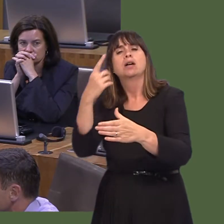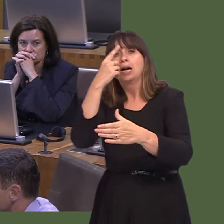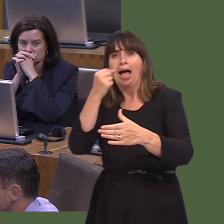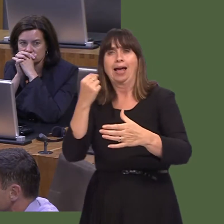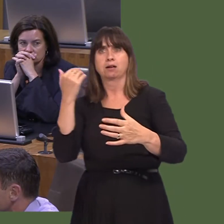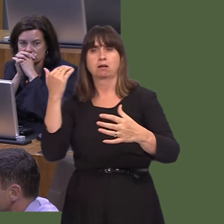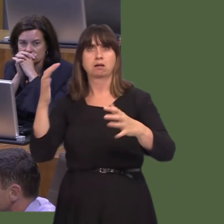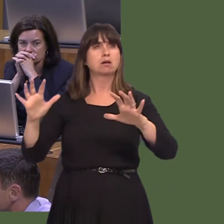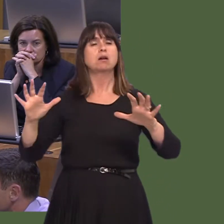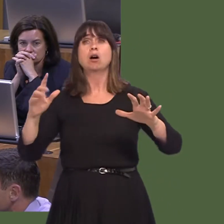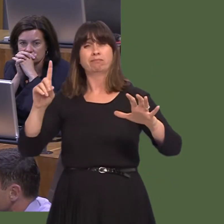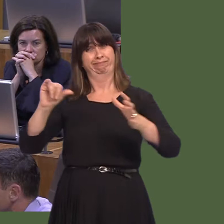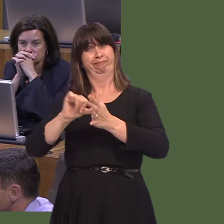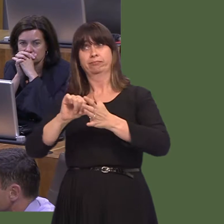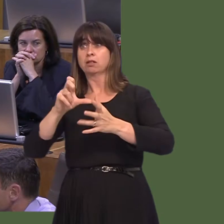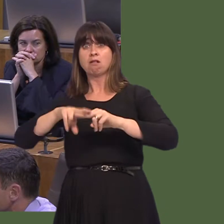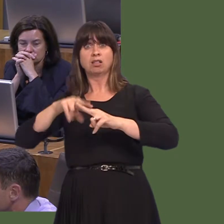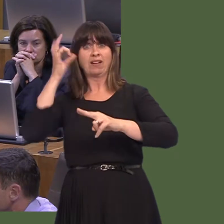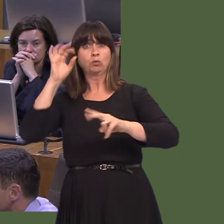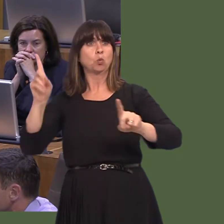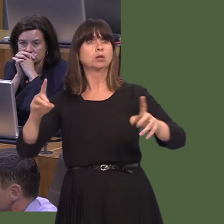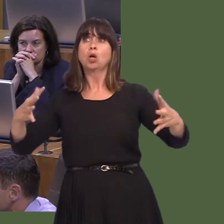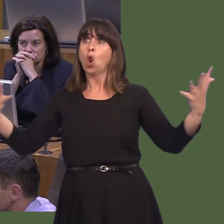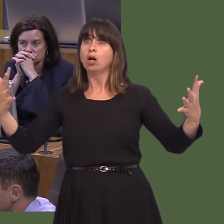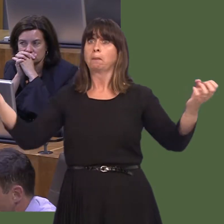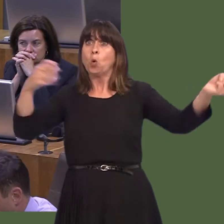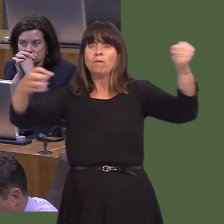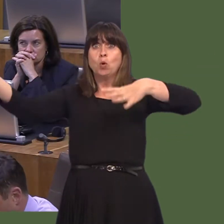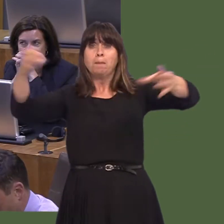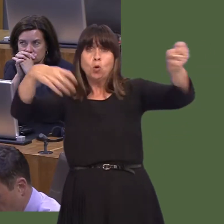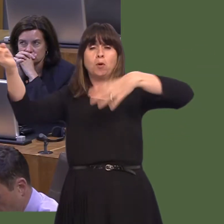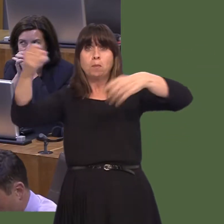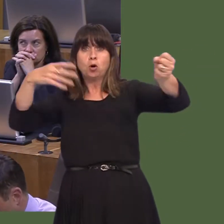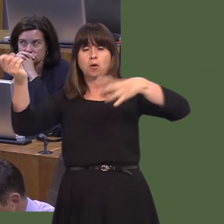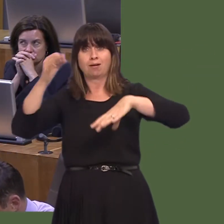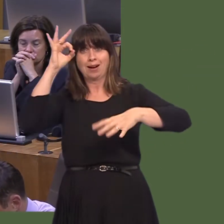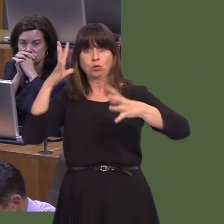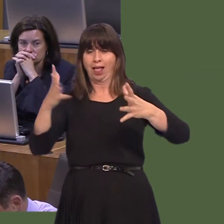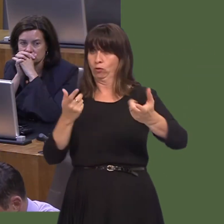The reality is that lots of people want to live in Cardiff. It's hugely important that the city is able to manage that demand, but also, of course,